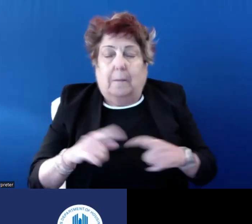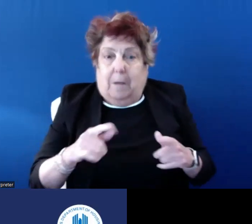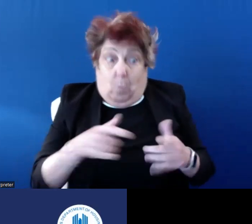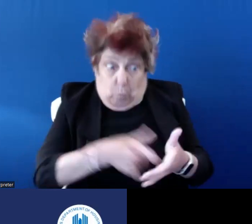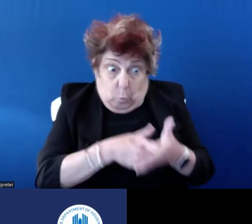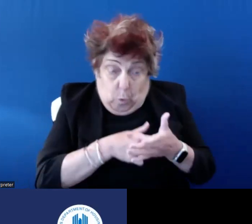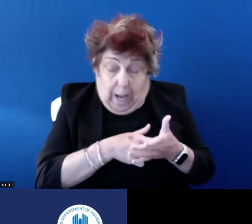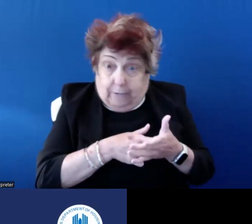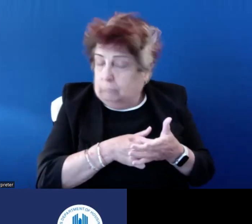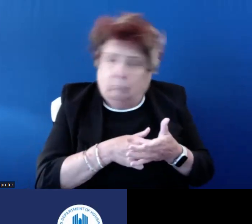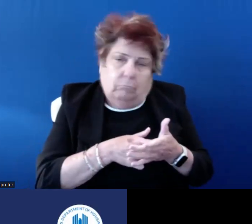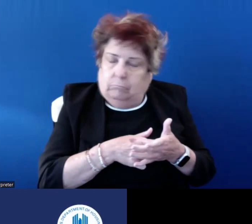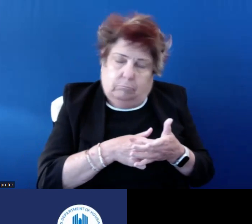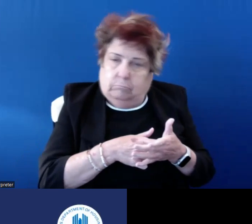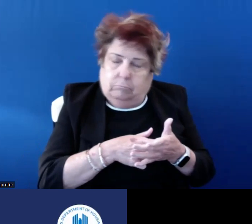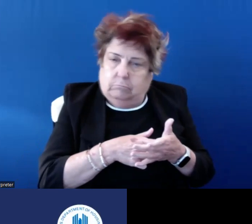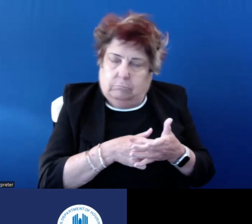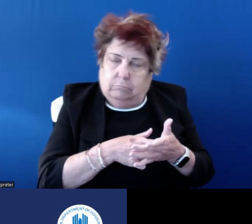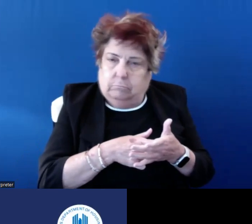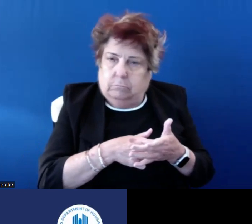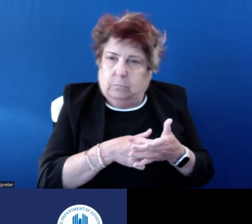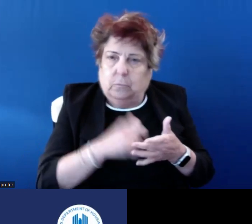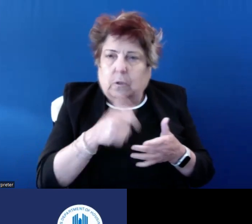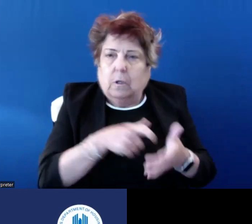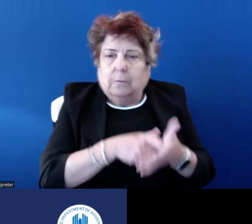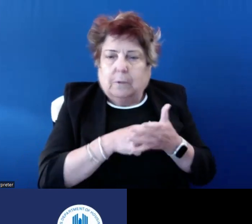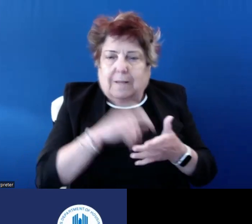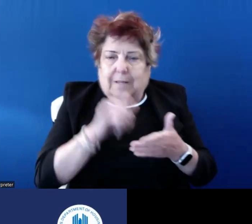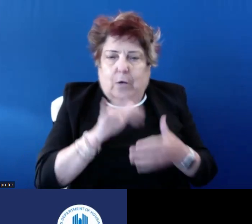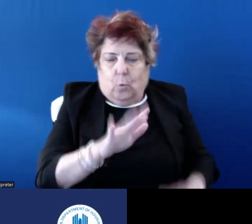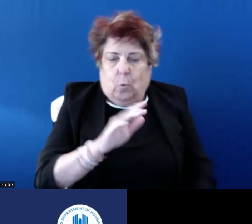that, you know, your HFA be part of your estate team.